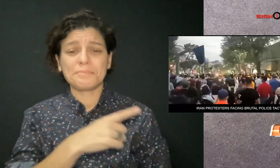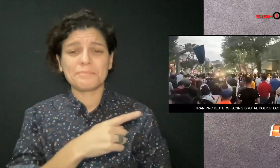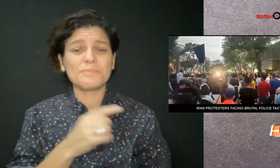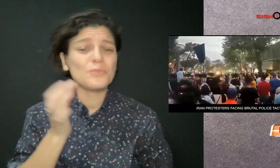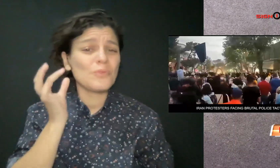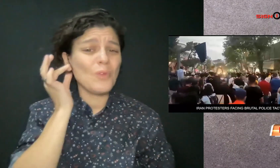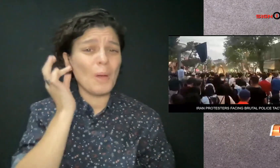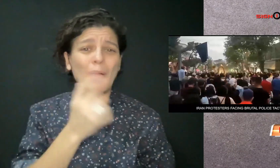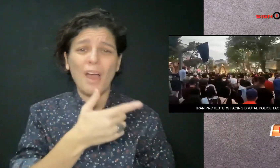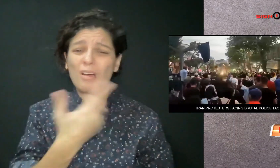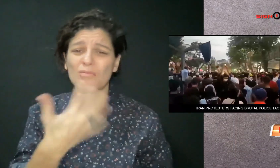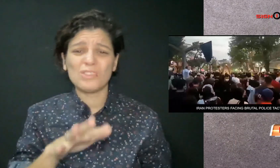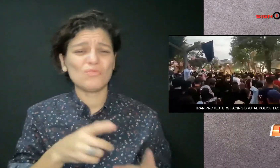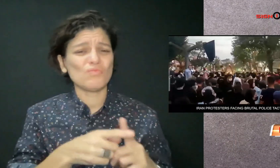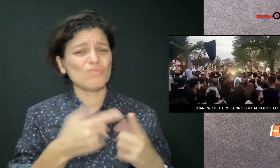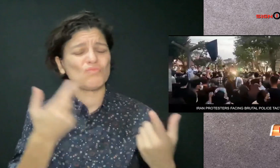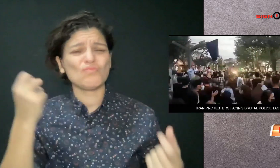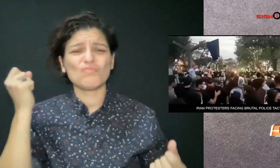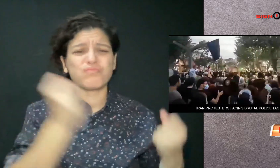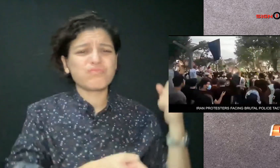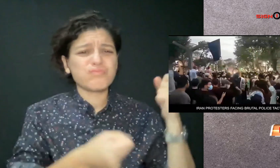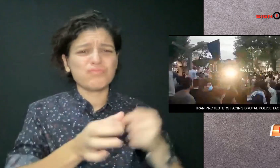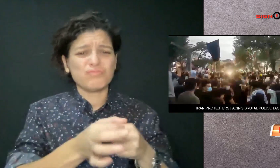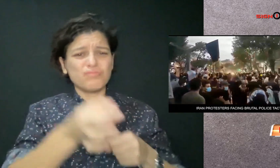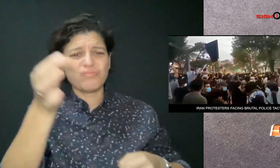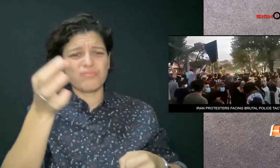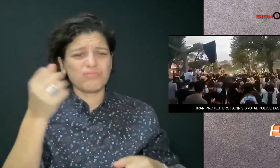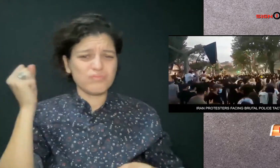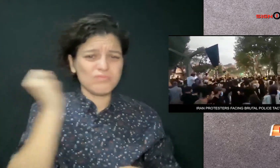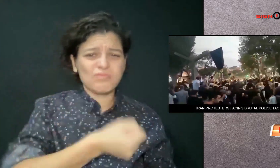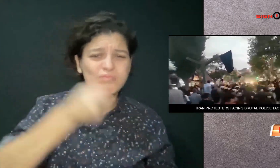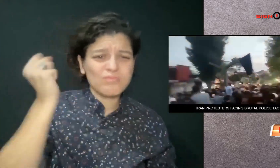women have been beaten with batons and shot at